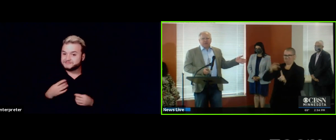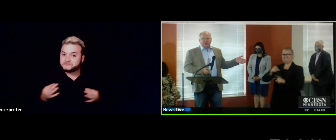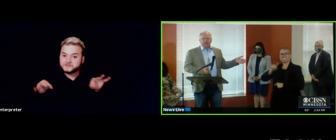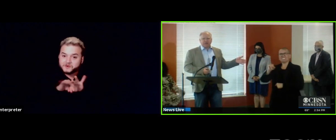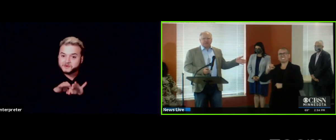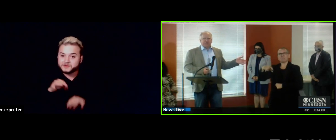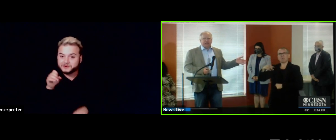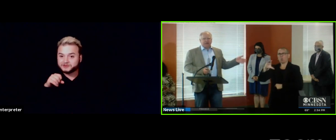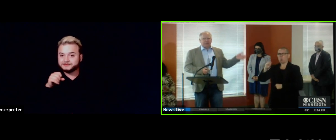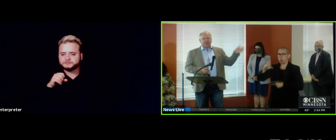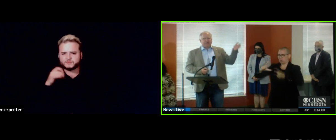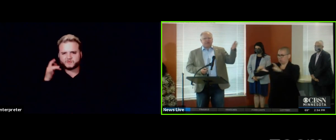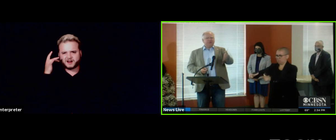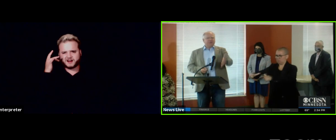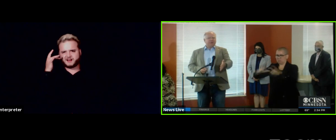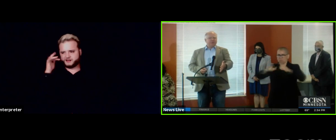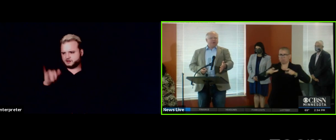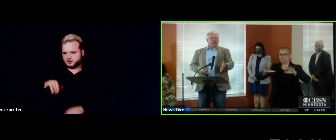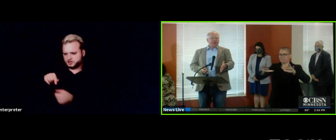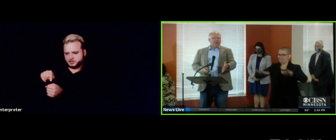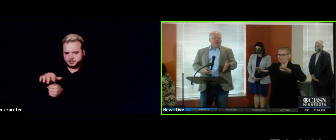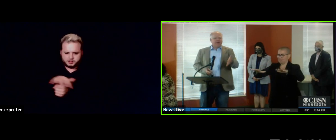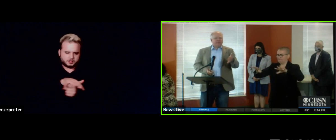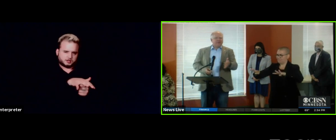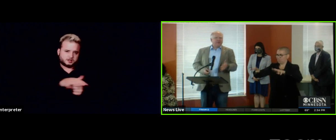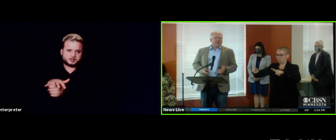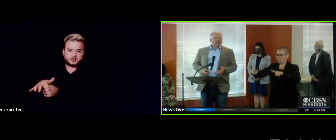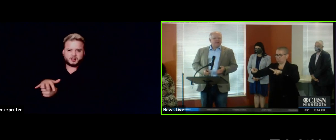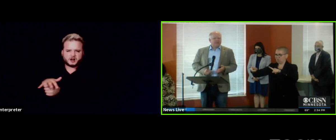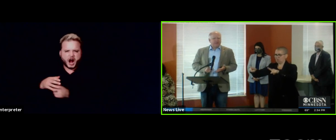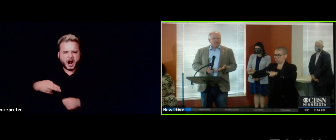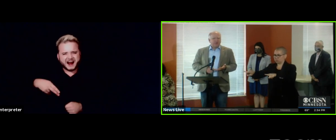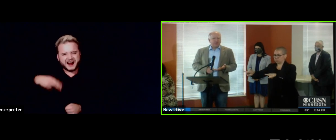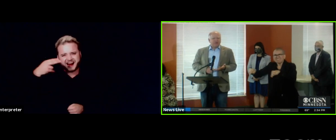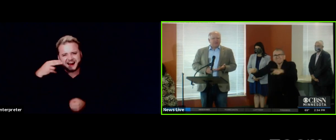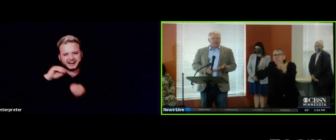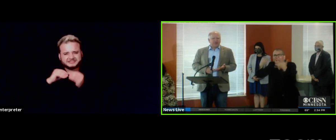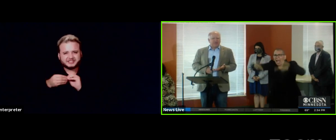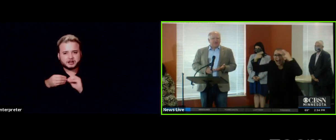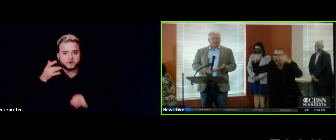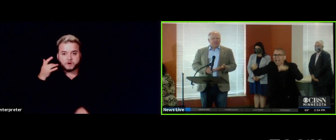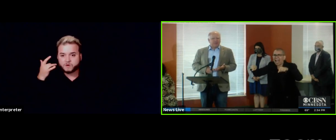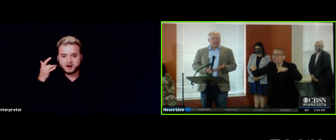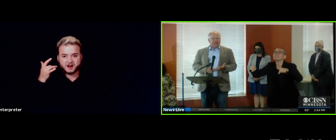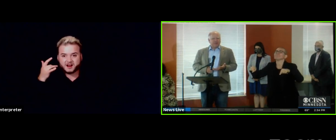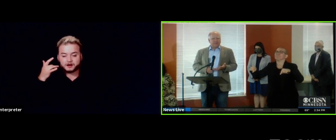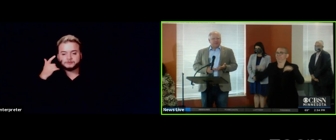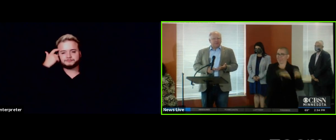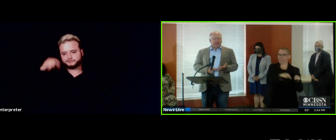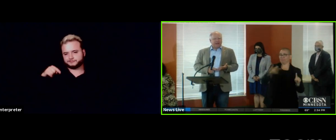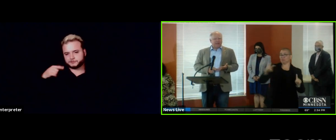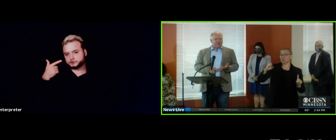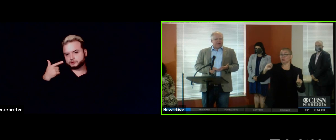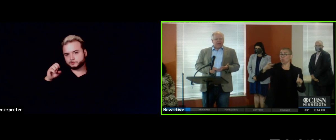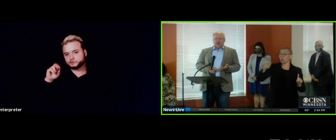expressed in the outrage around George Floyd's murder. We have systemic racism which makes homeownership very difficult for communities of color, especially the black community.